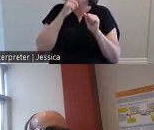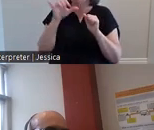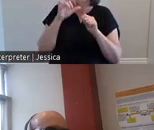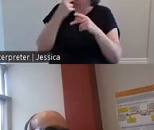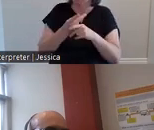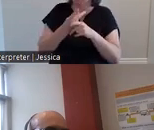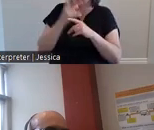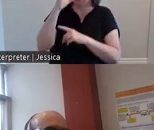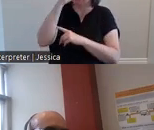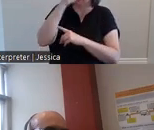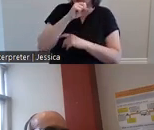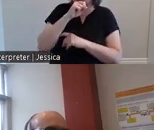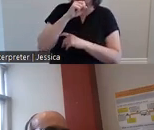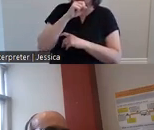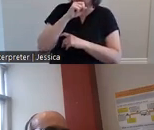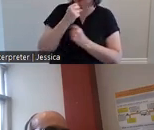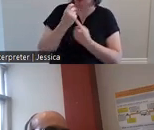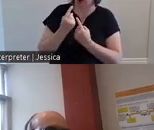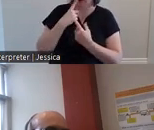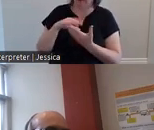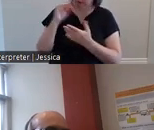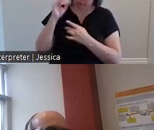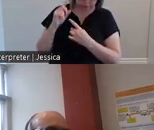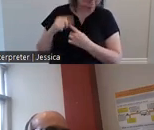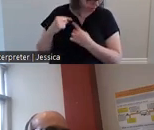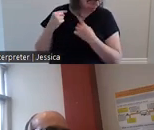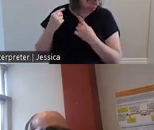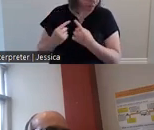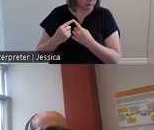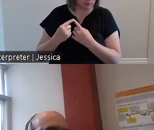One of the things I've learned throughout this process is open educational resources